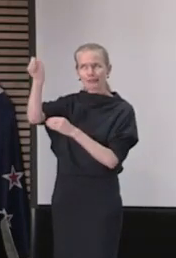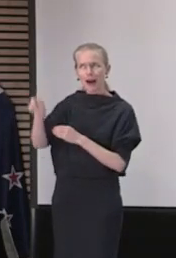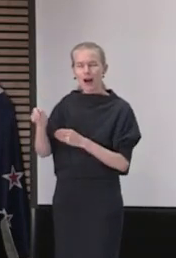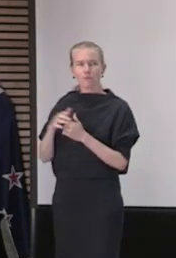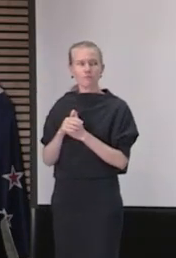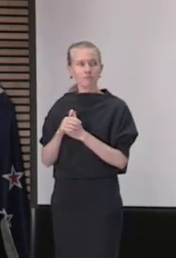Zealand, and what wordsto you have for the whanau?